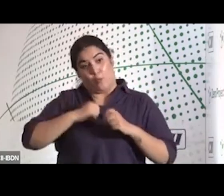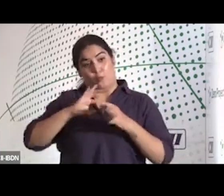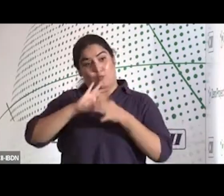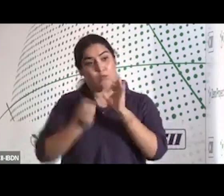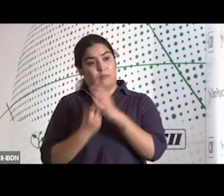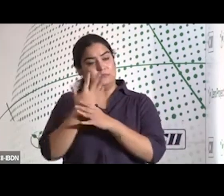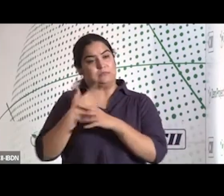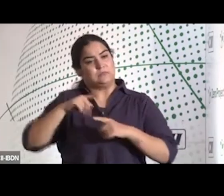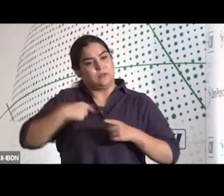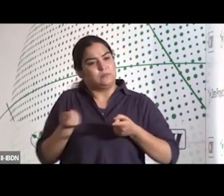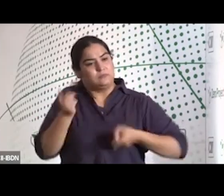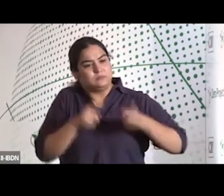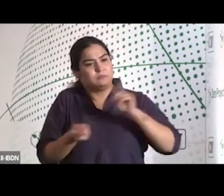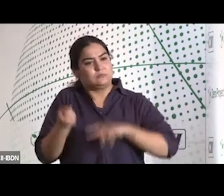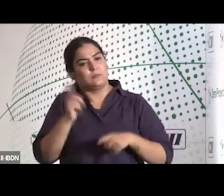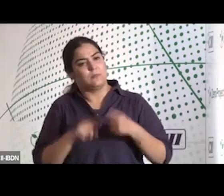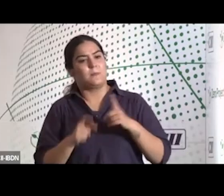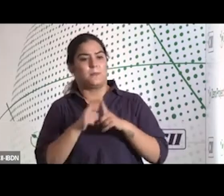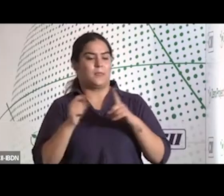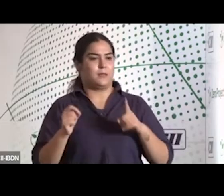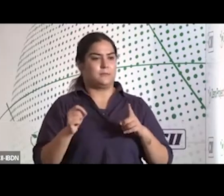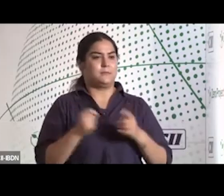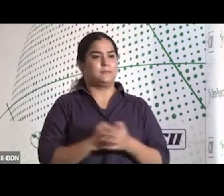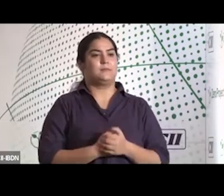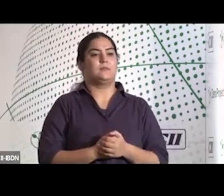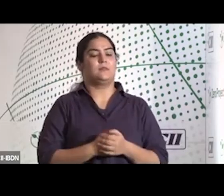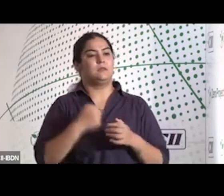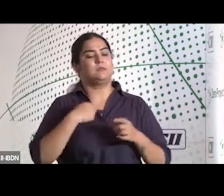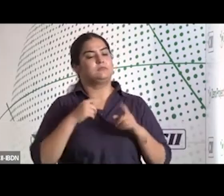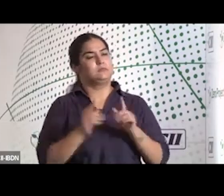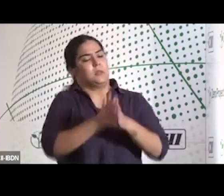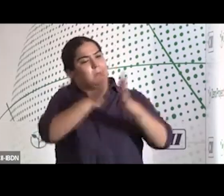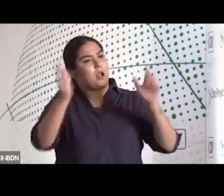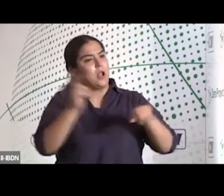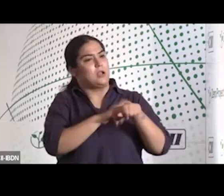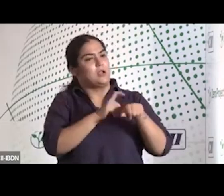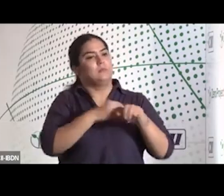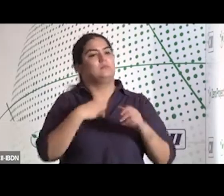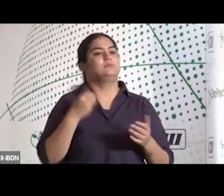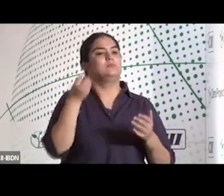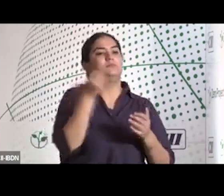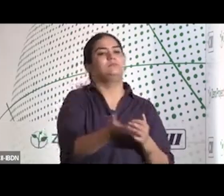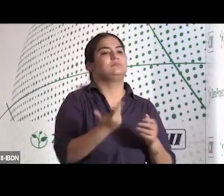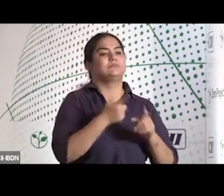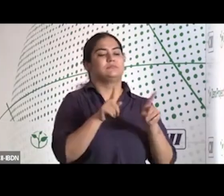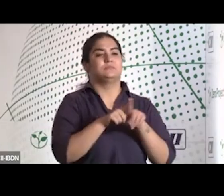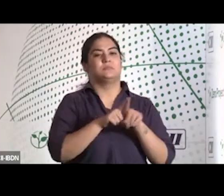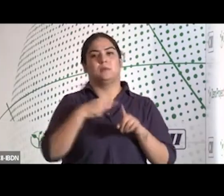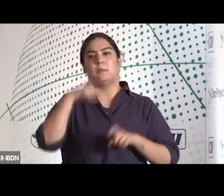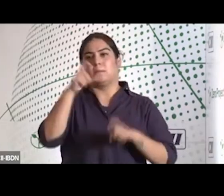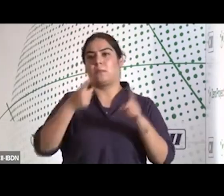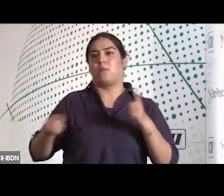another thing at the program level that we've spent time thinking about, and it's early days, so we'd love everyone's input.